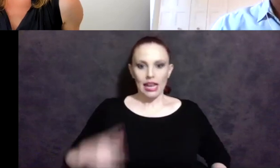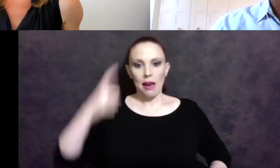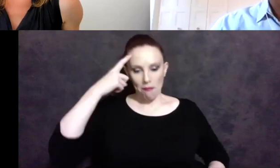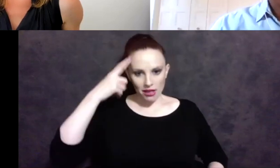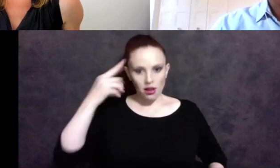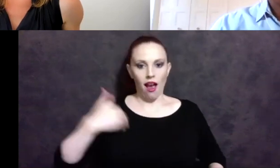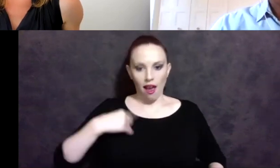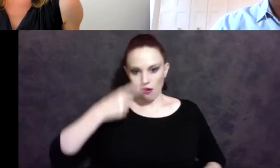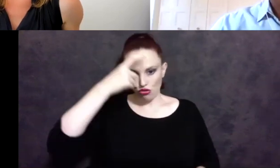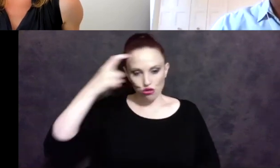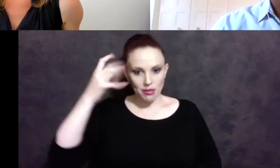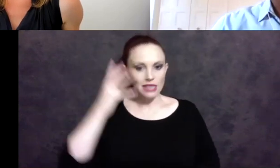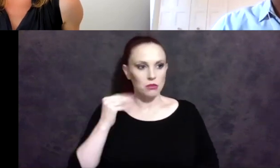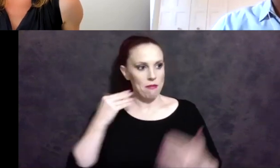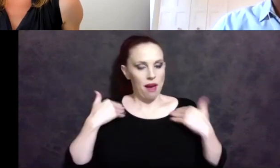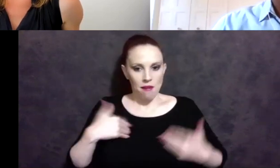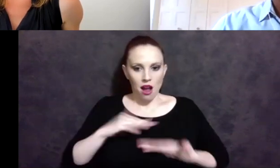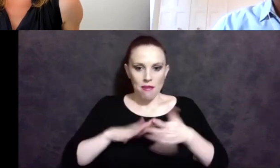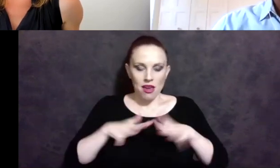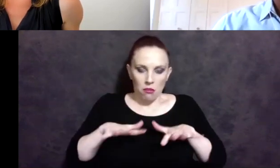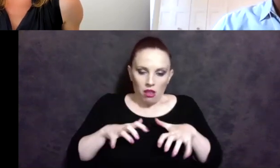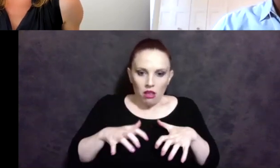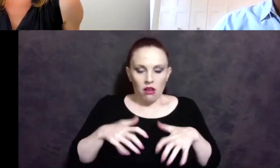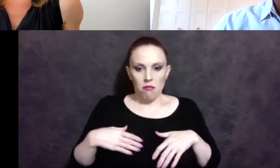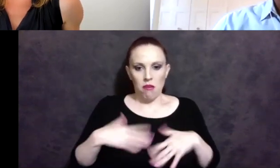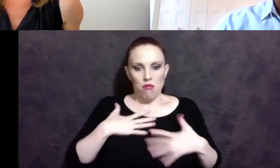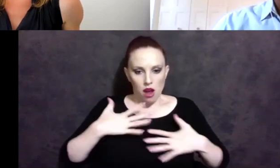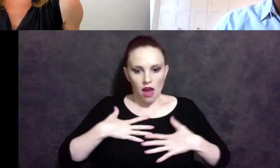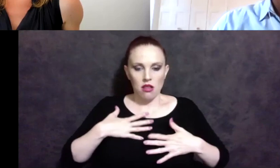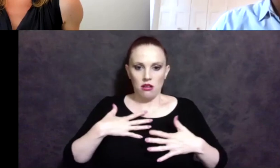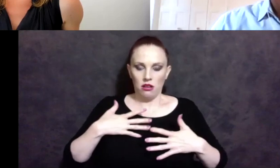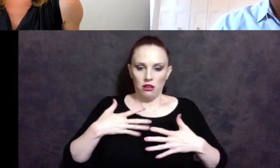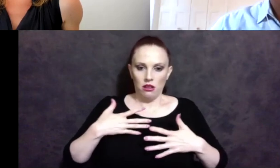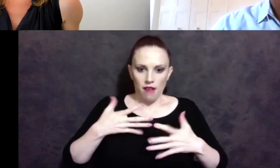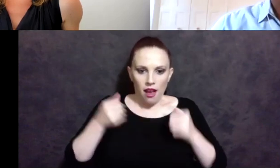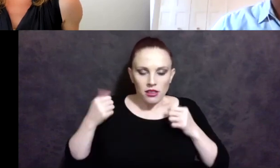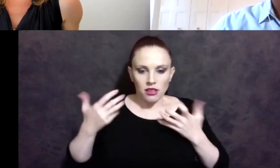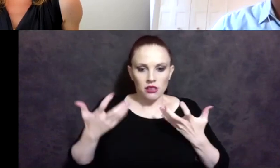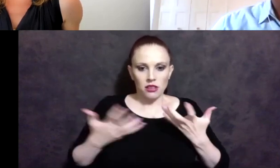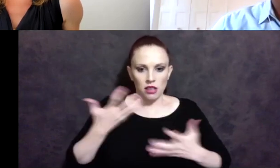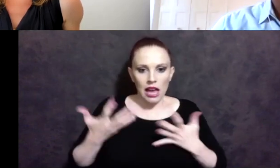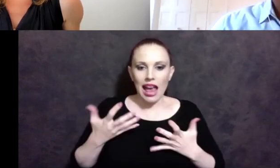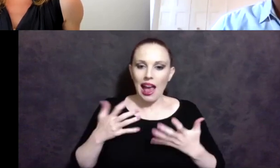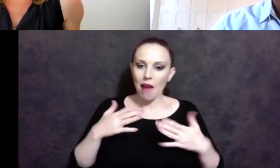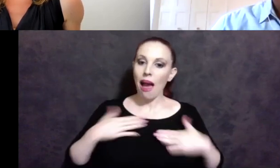body felt tight, breath short, and mentally I would go into fight or flight mode and you